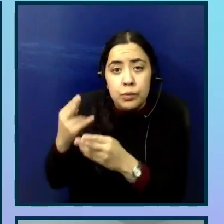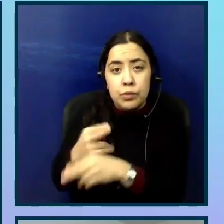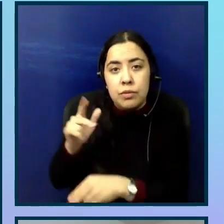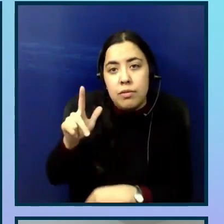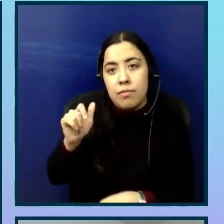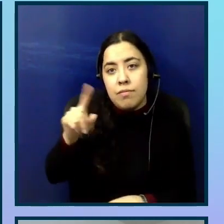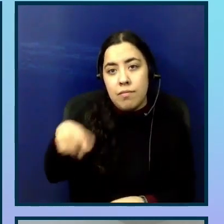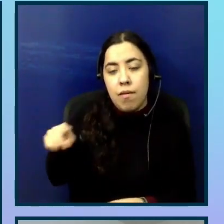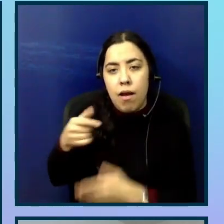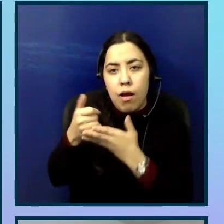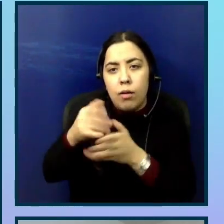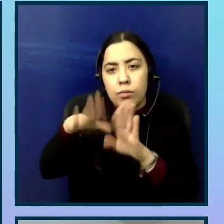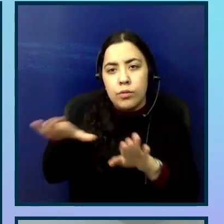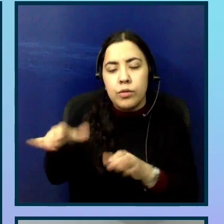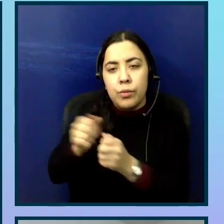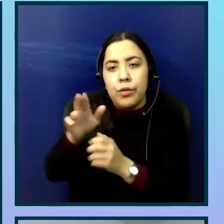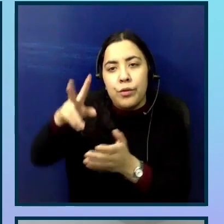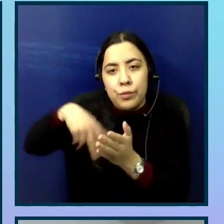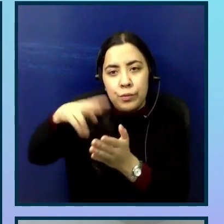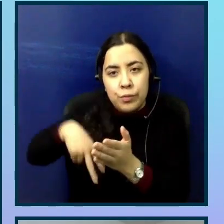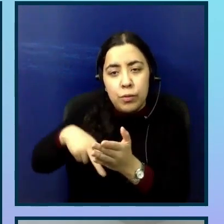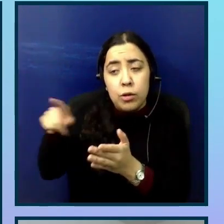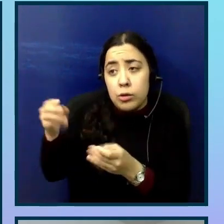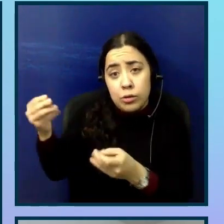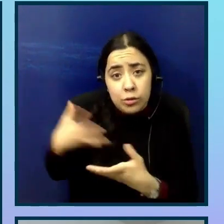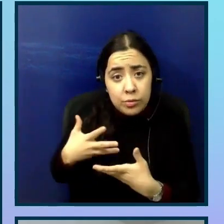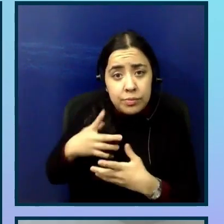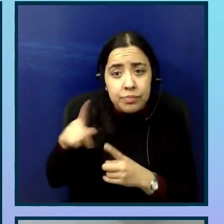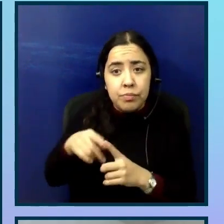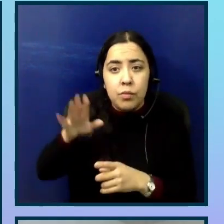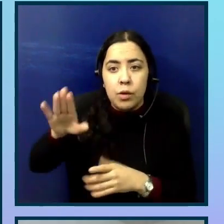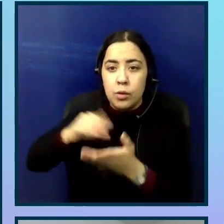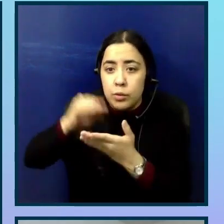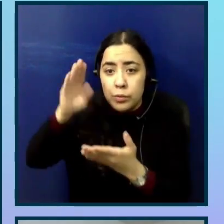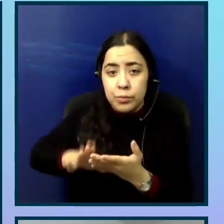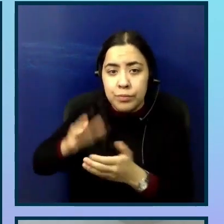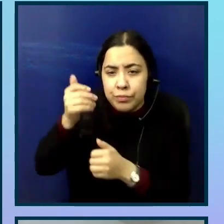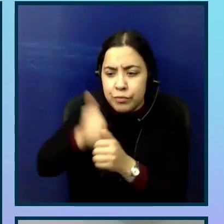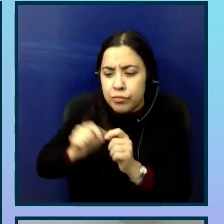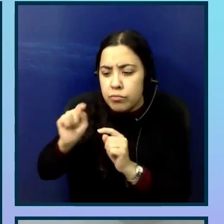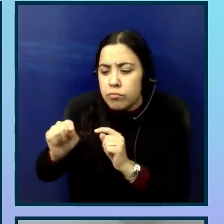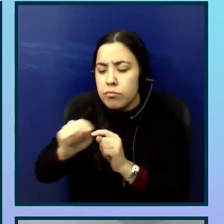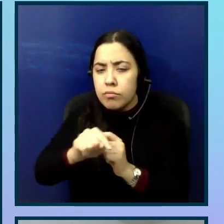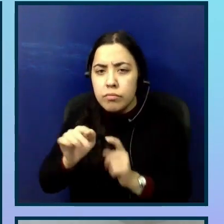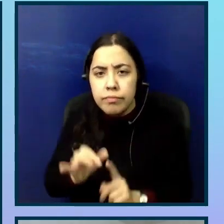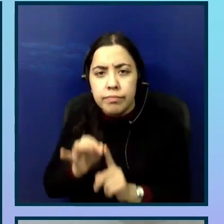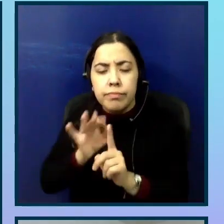to help kids with their reading. She's told me about how her students each have unique learning styles